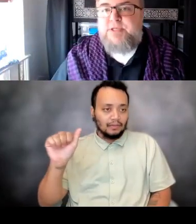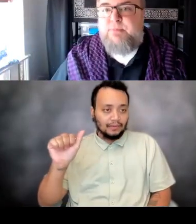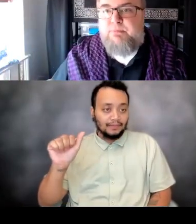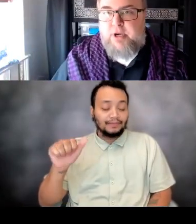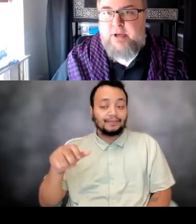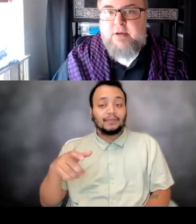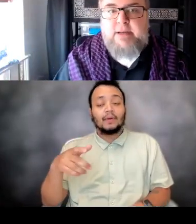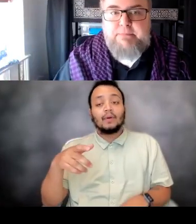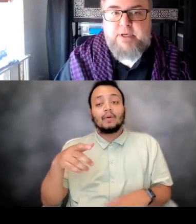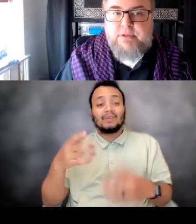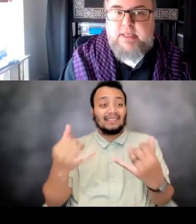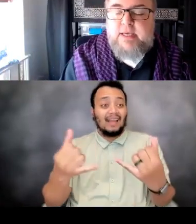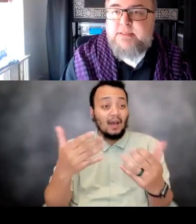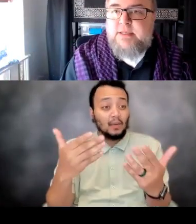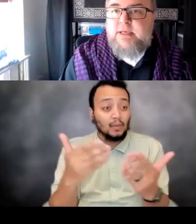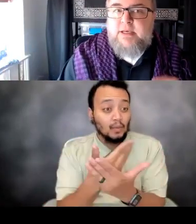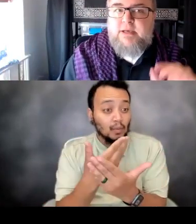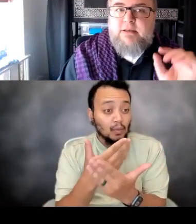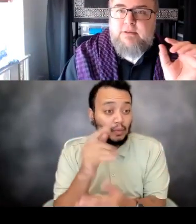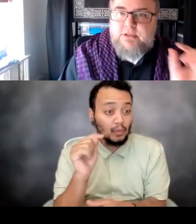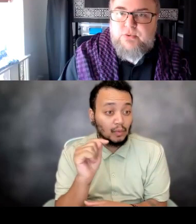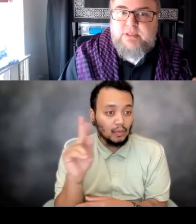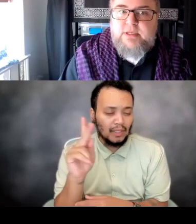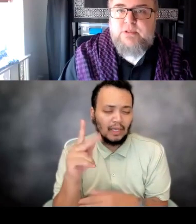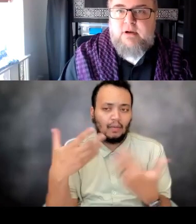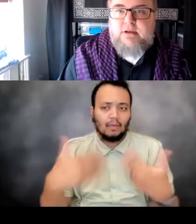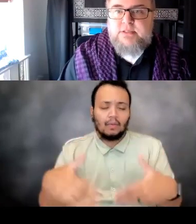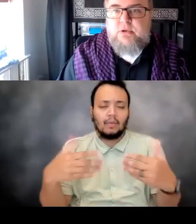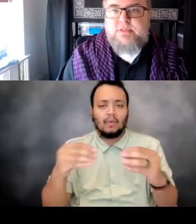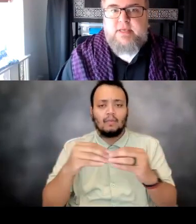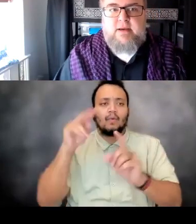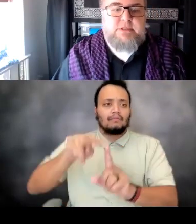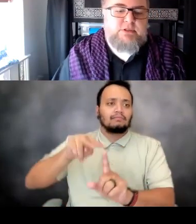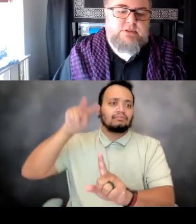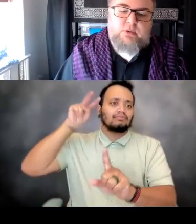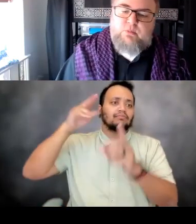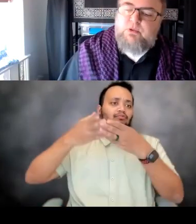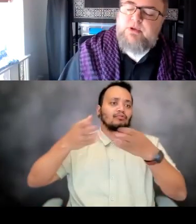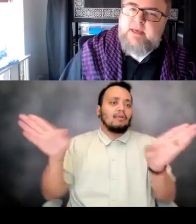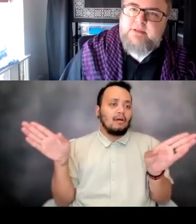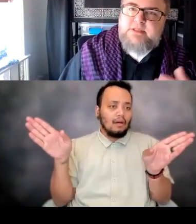much broader and bigger than that. The toolkit was also set up to look at